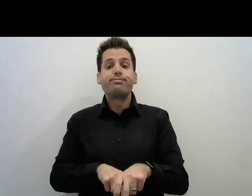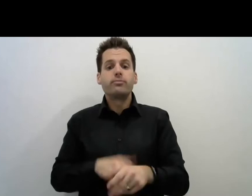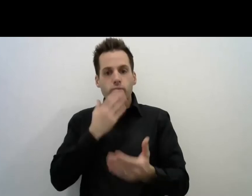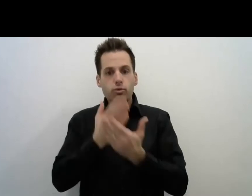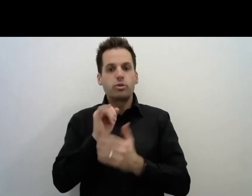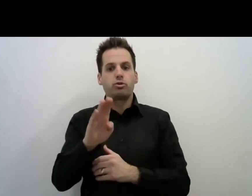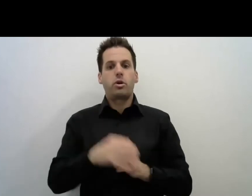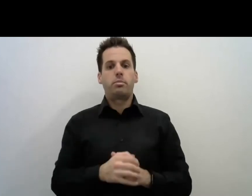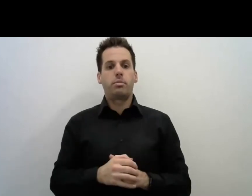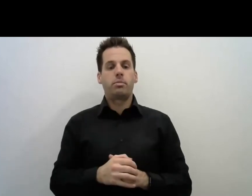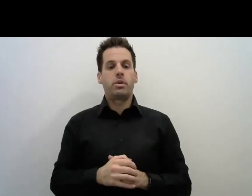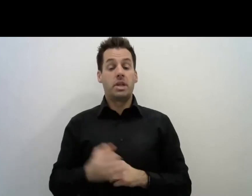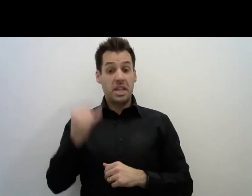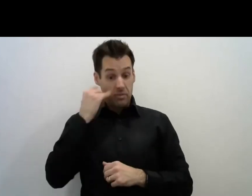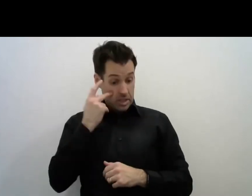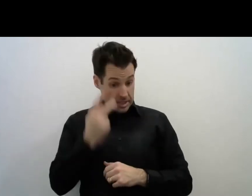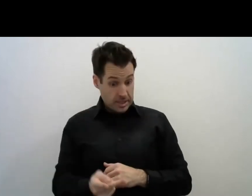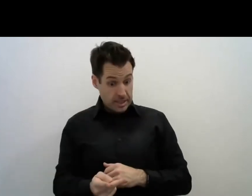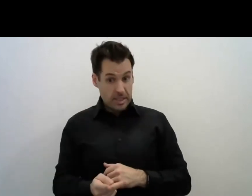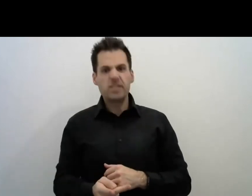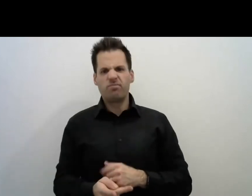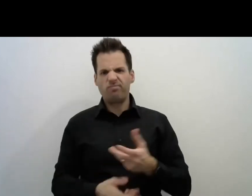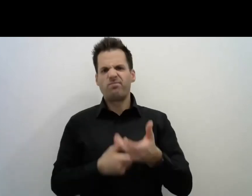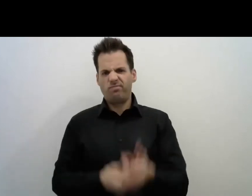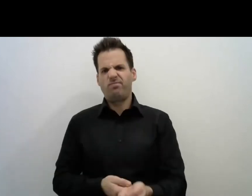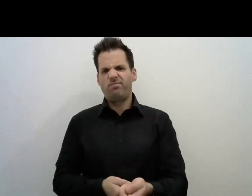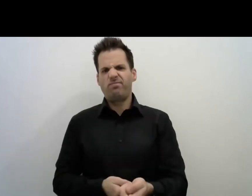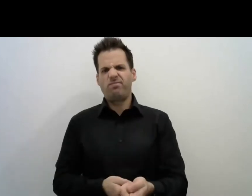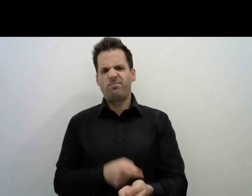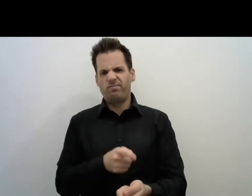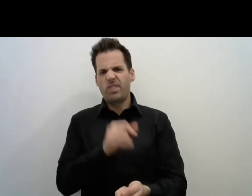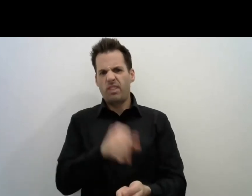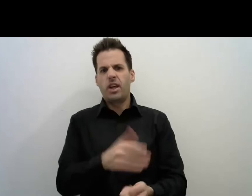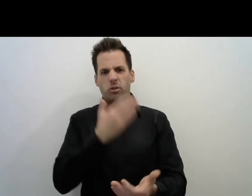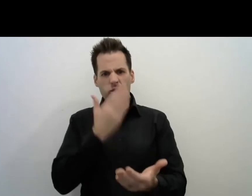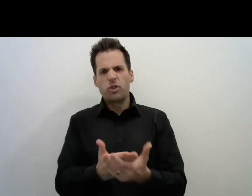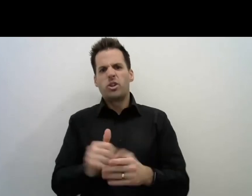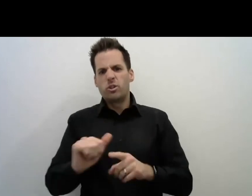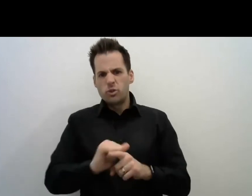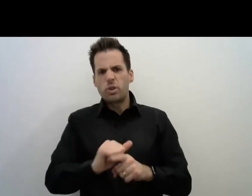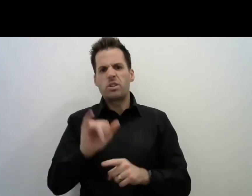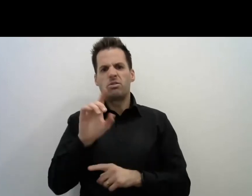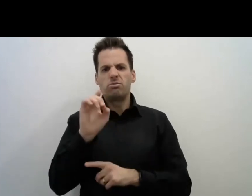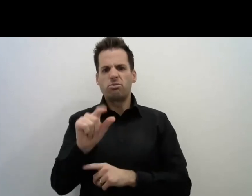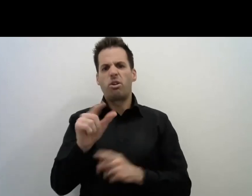just be conf you can be pretty confident that what you have is a trained dog a trained team and